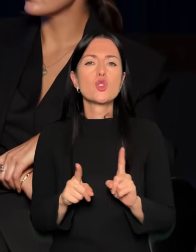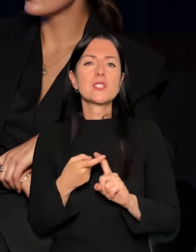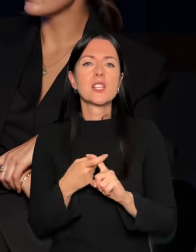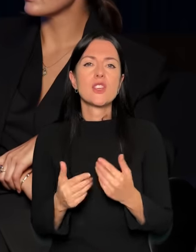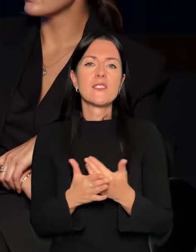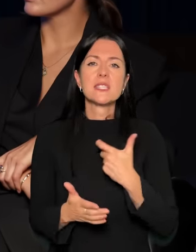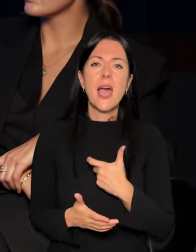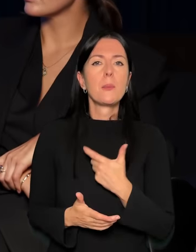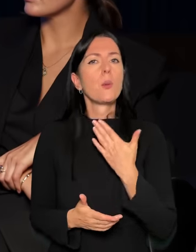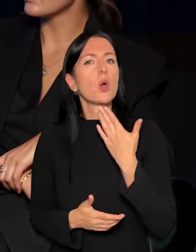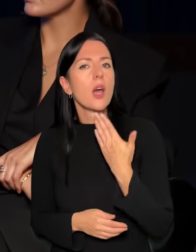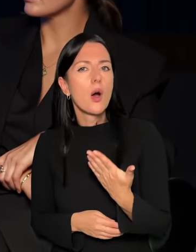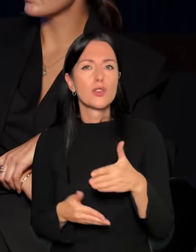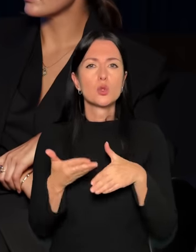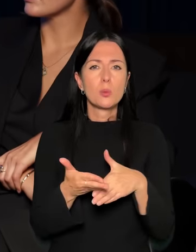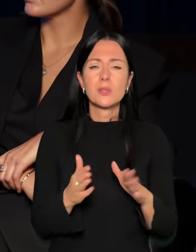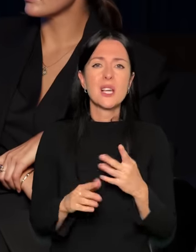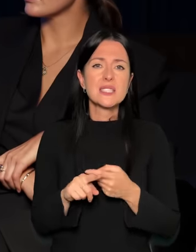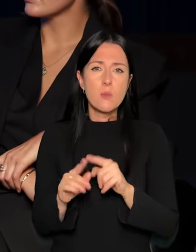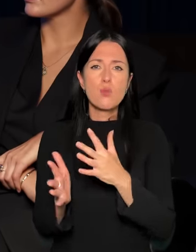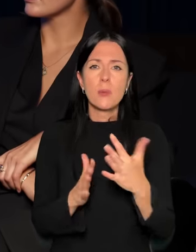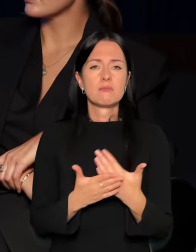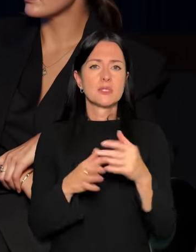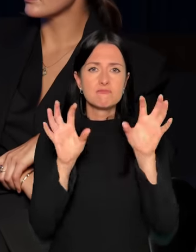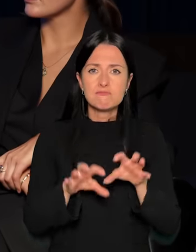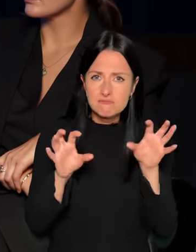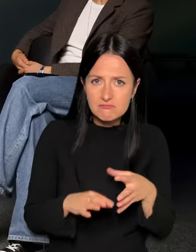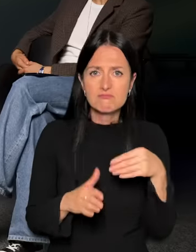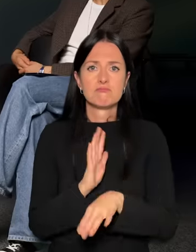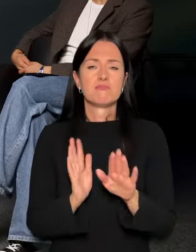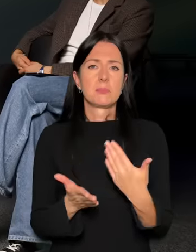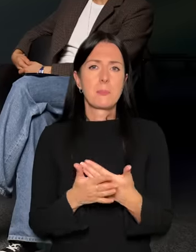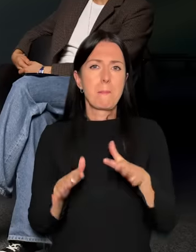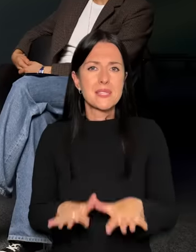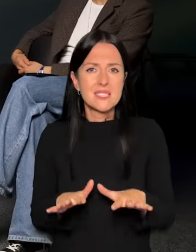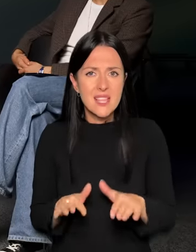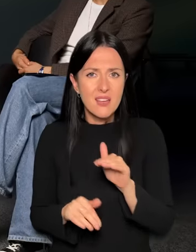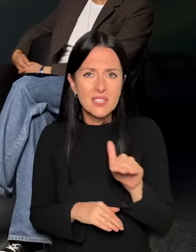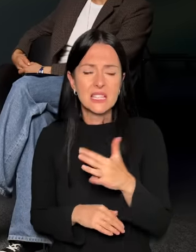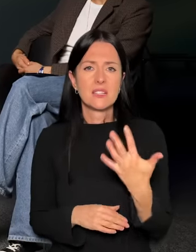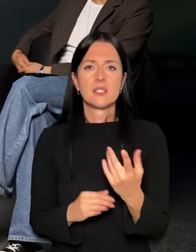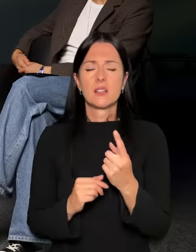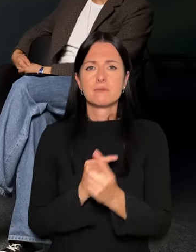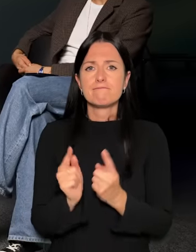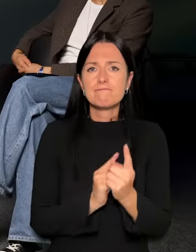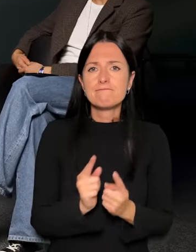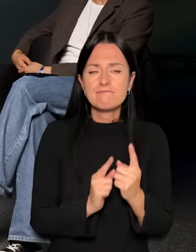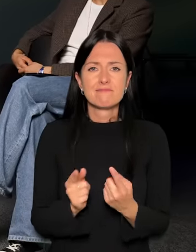that depend on themselves to thank or help.. This applies to legislative changes at both the national and local levels. Changes, also, in these